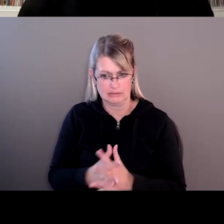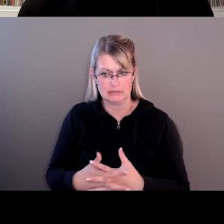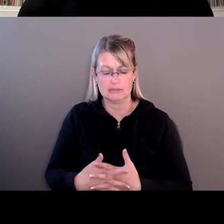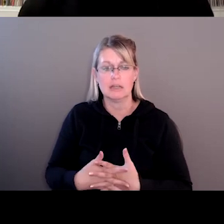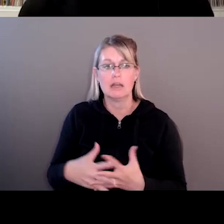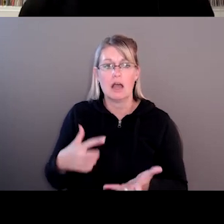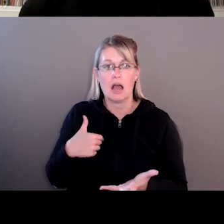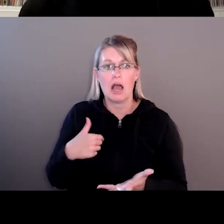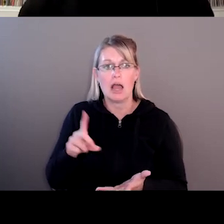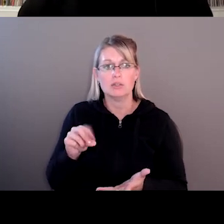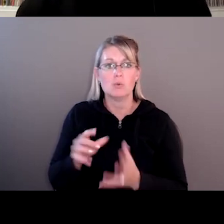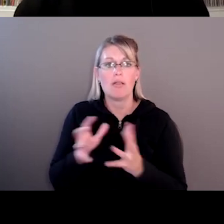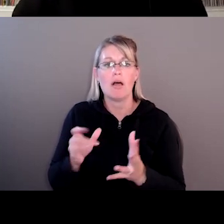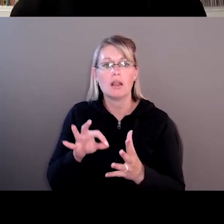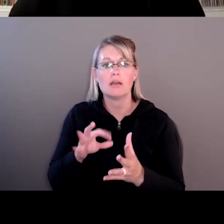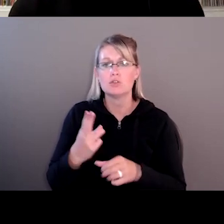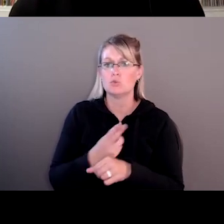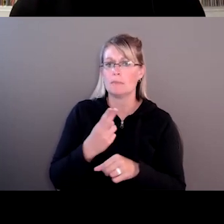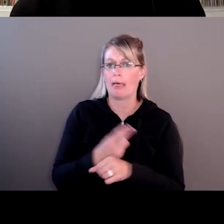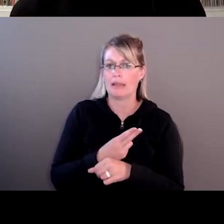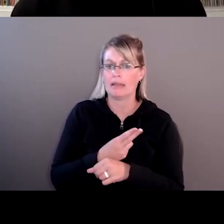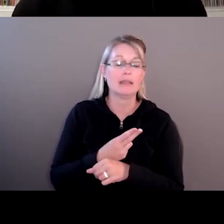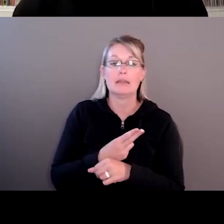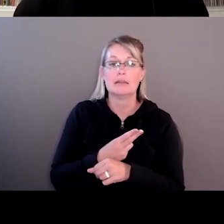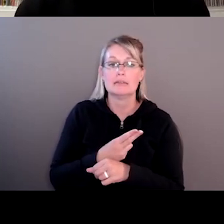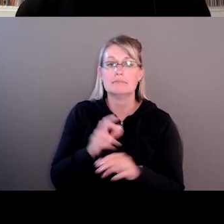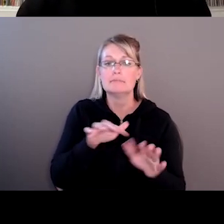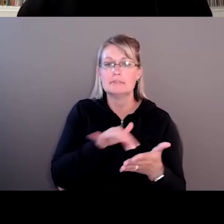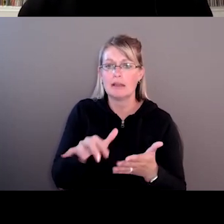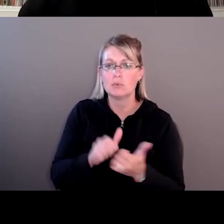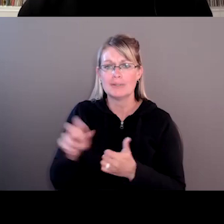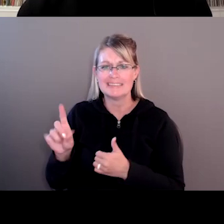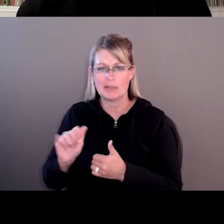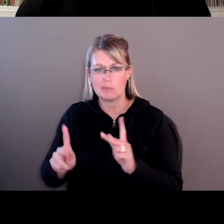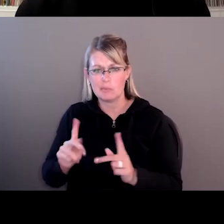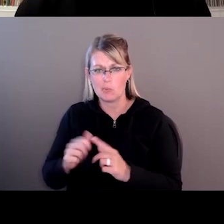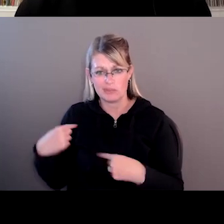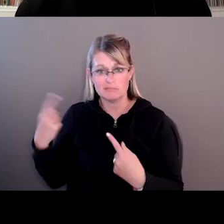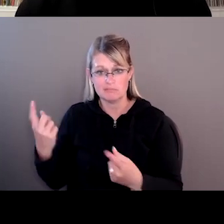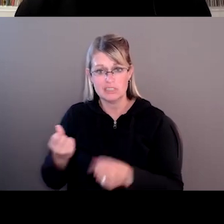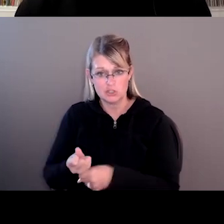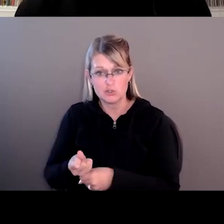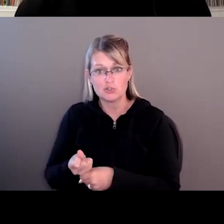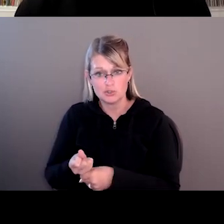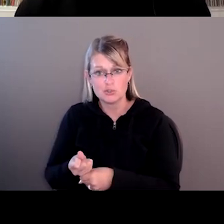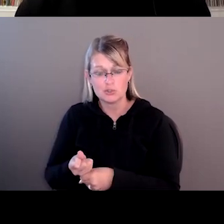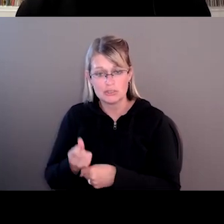of usability studies with disabled people over the years, and even though I have been in this